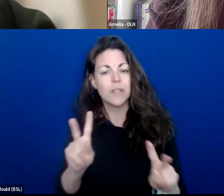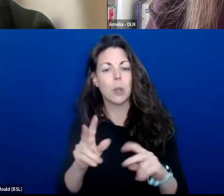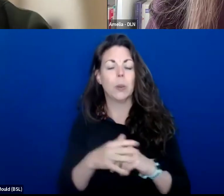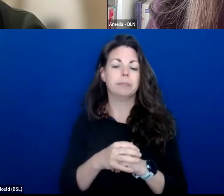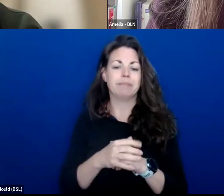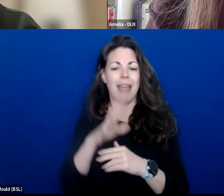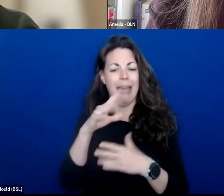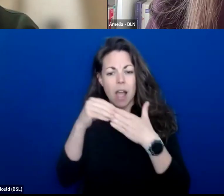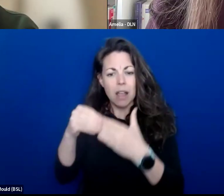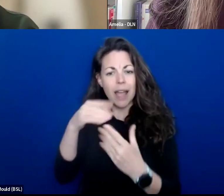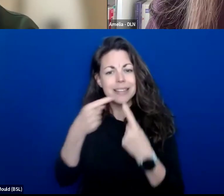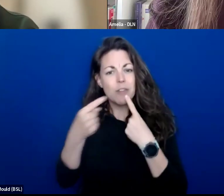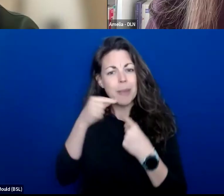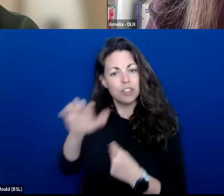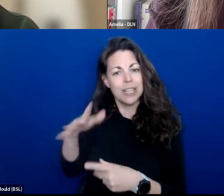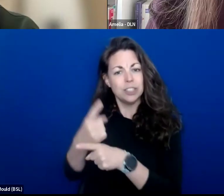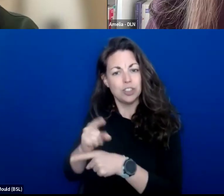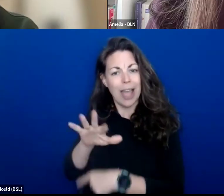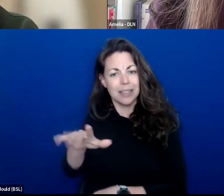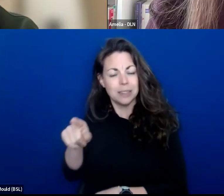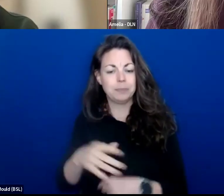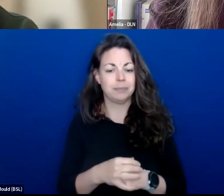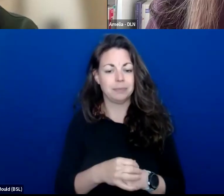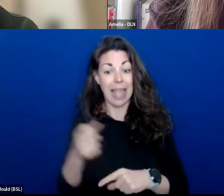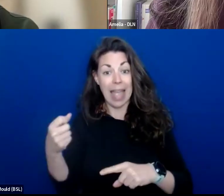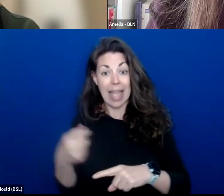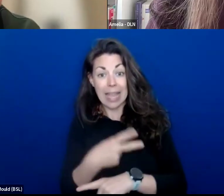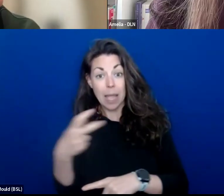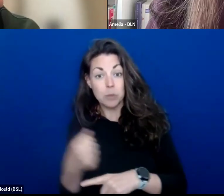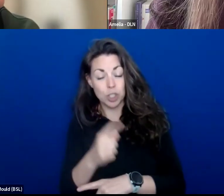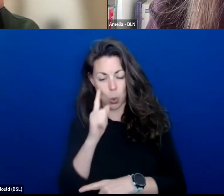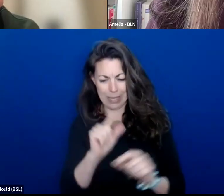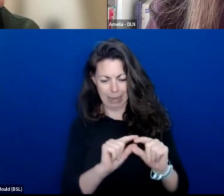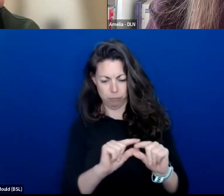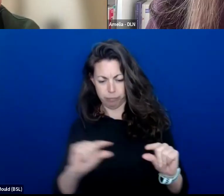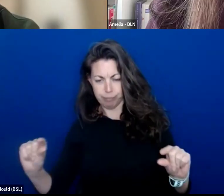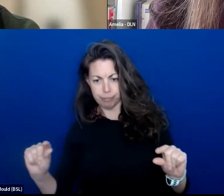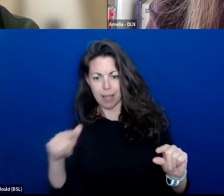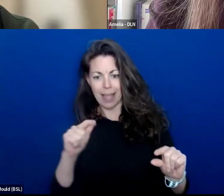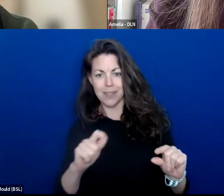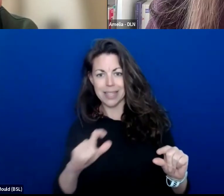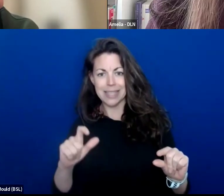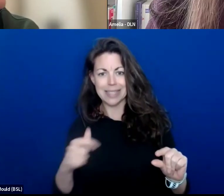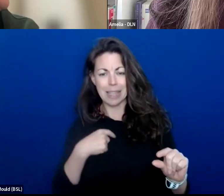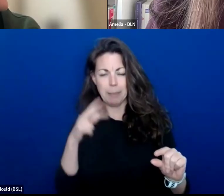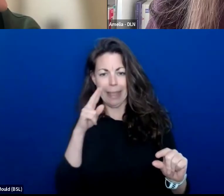In terms of captions, you should see a button on the bottom of your screen. If you see me looking away, it's because I have my laptop to check your view.